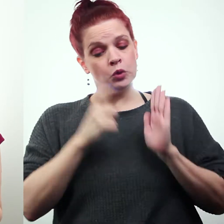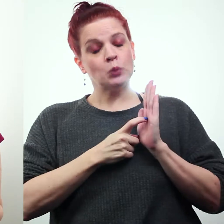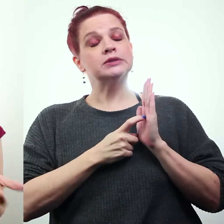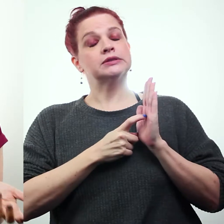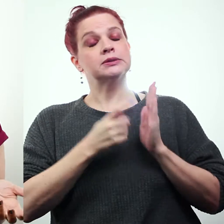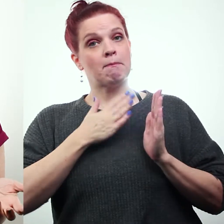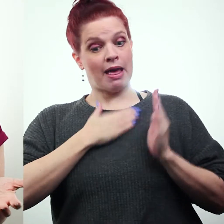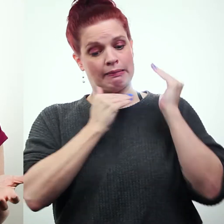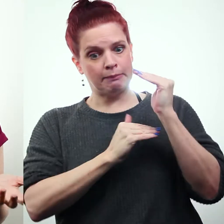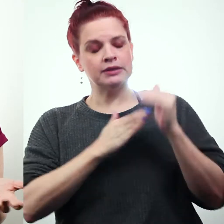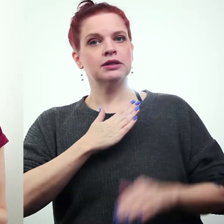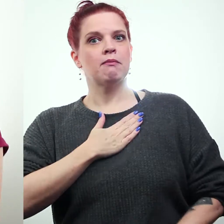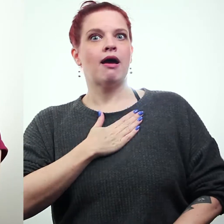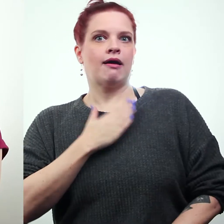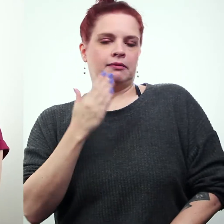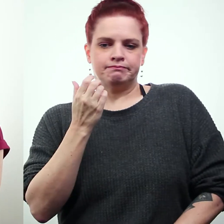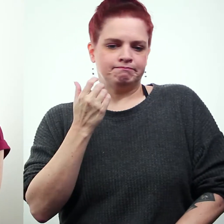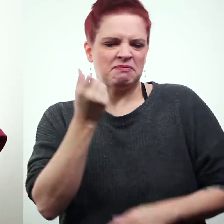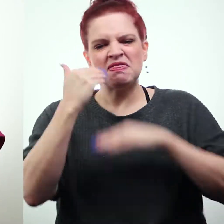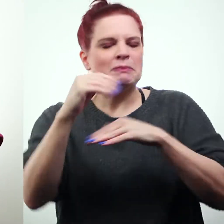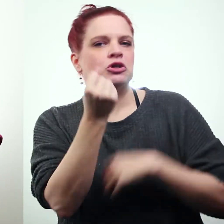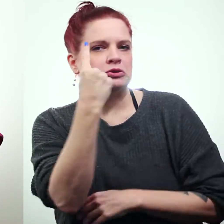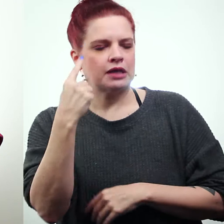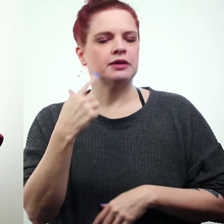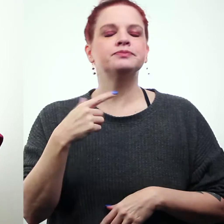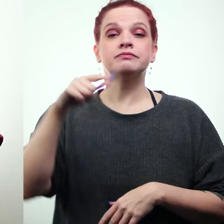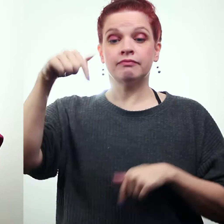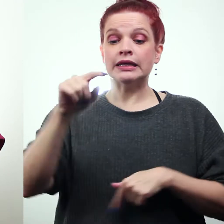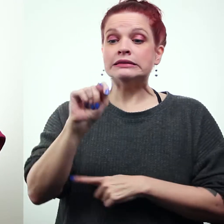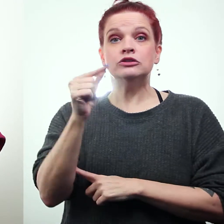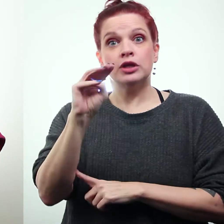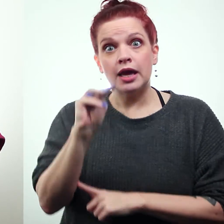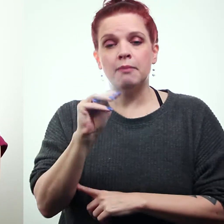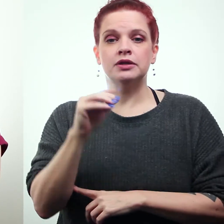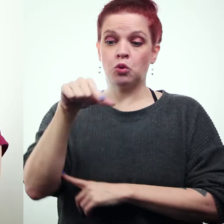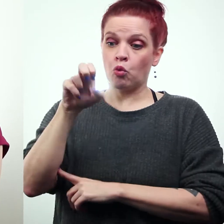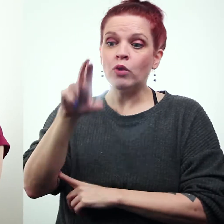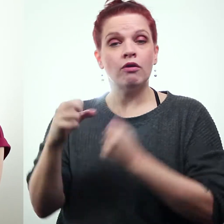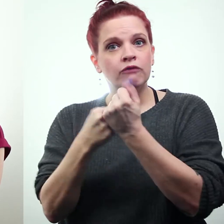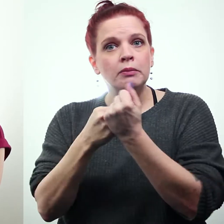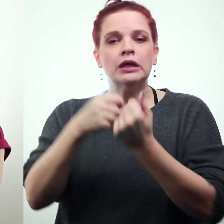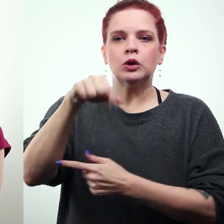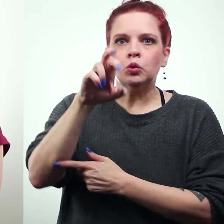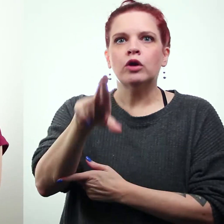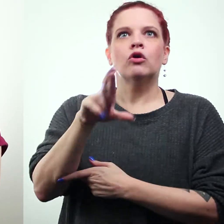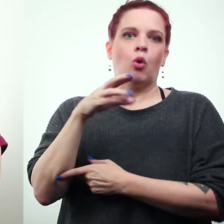own limitations and understanding in this field. TGM also is a queer affirming and a queer owned business. And so it's really important